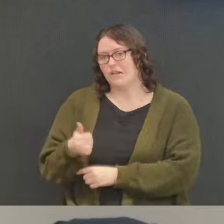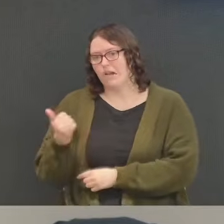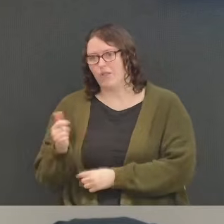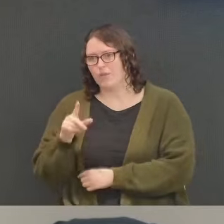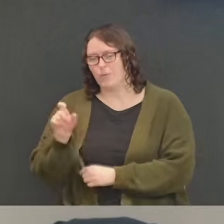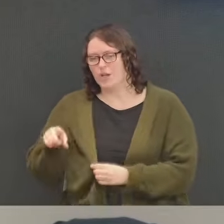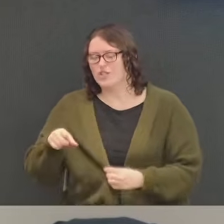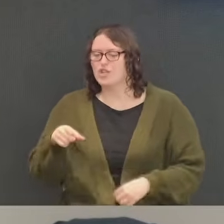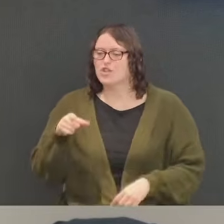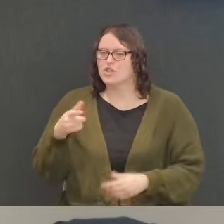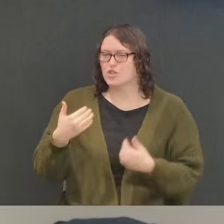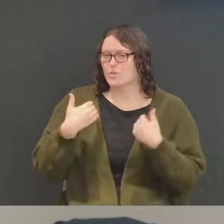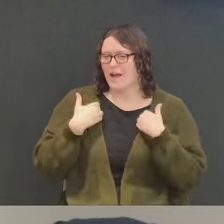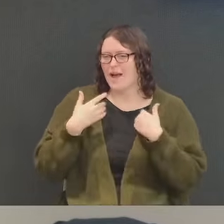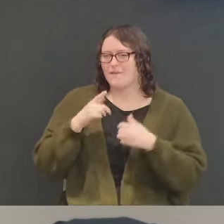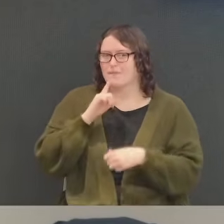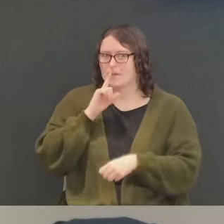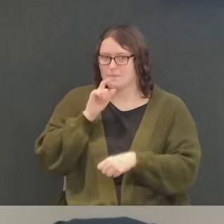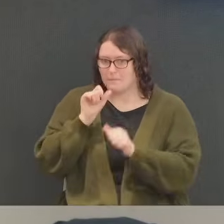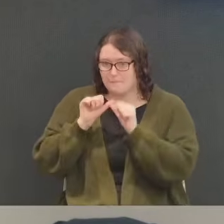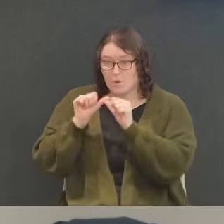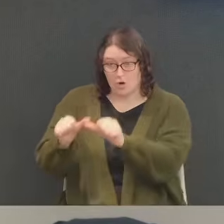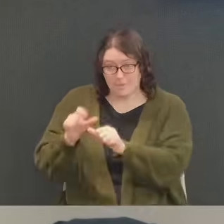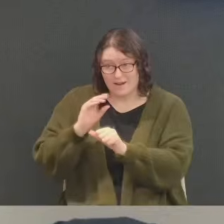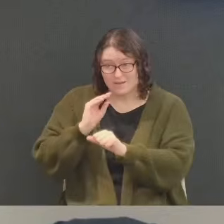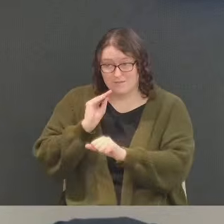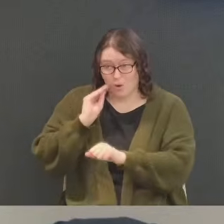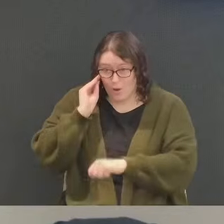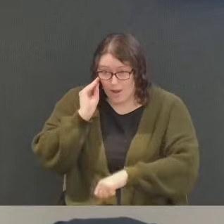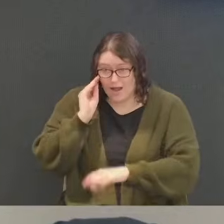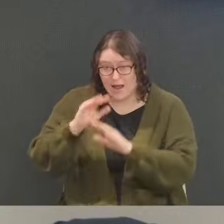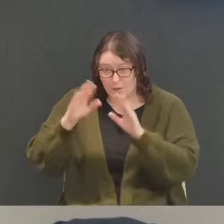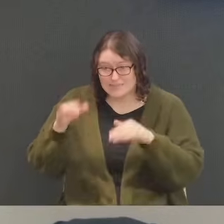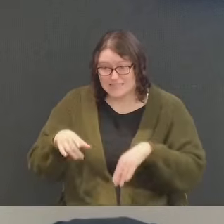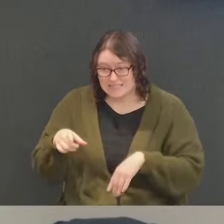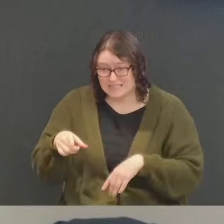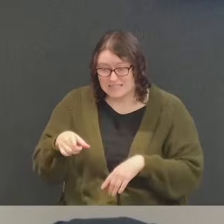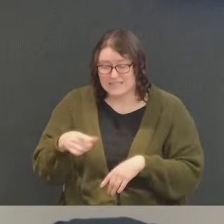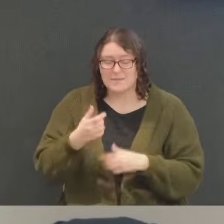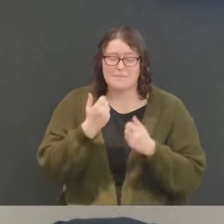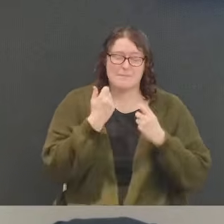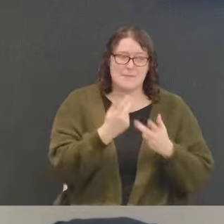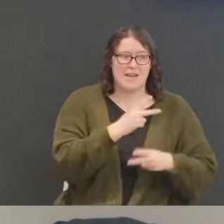do you have permanent housing? because a lot of those veterans will come in and get maybe